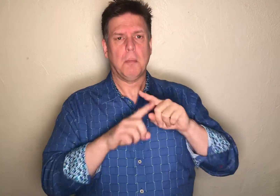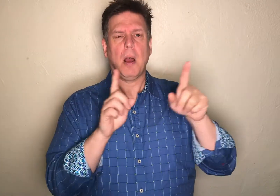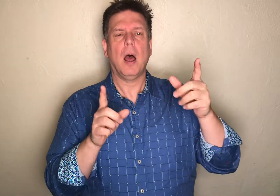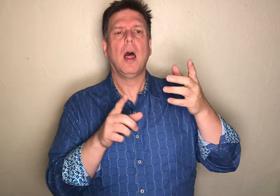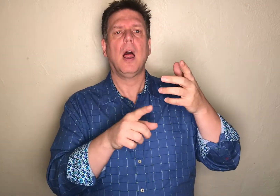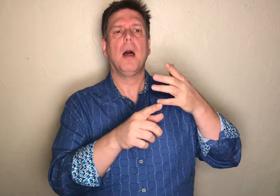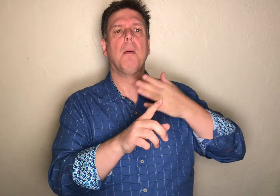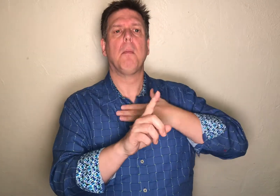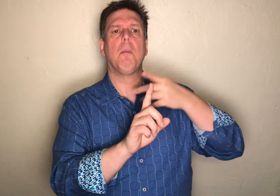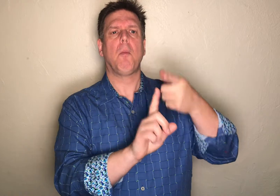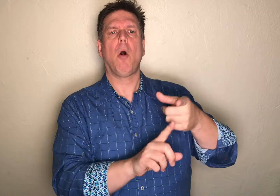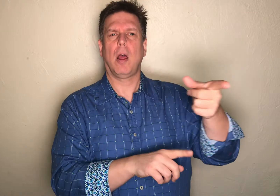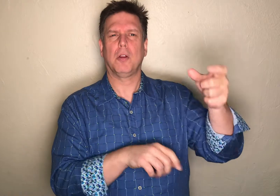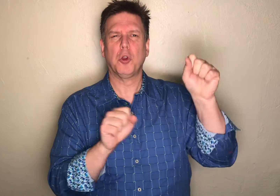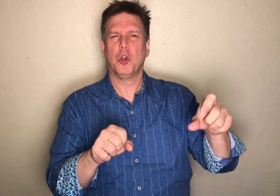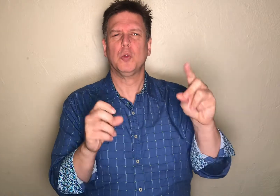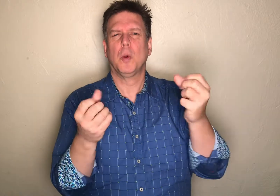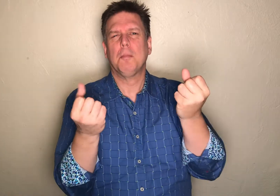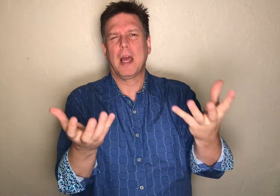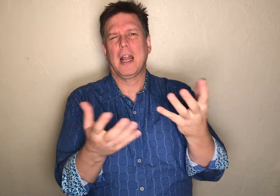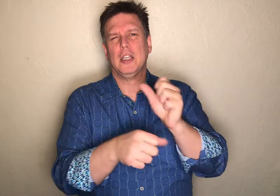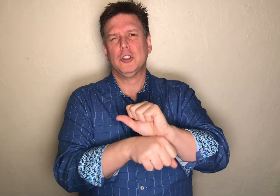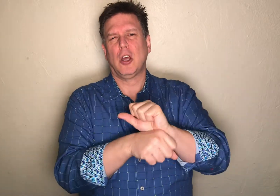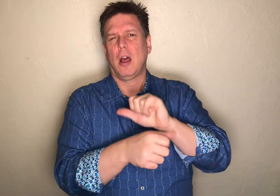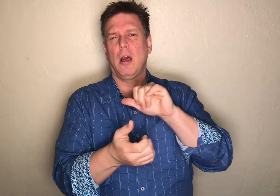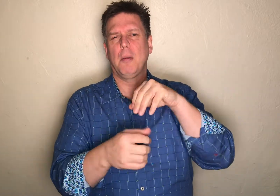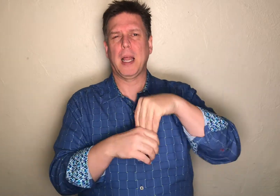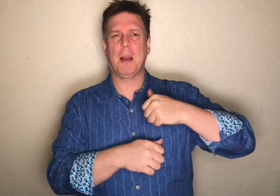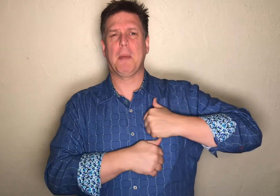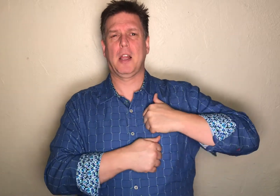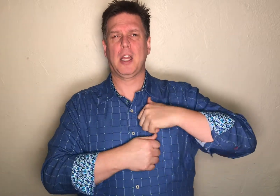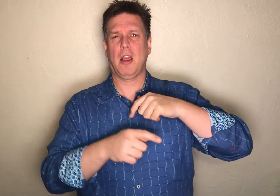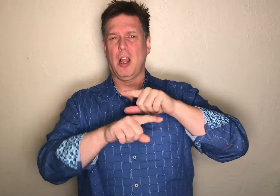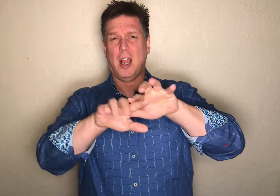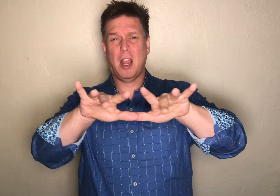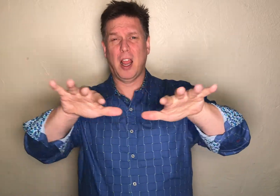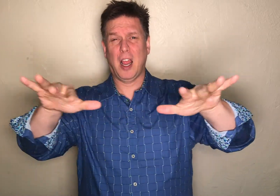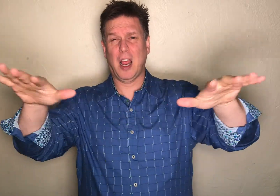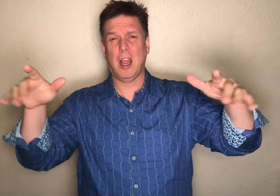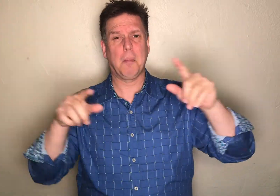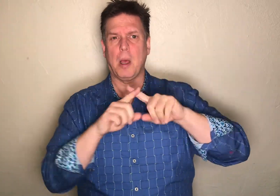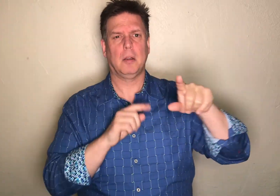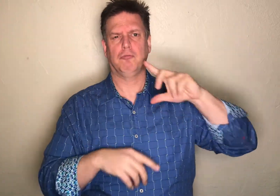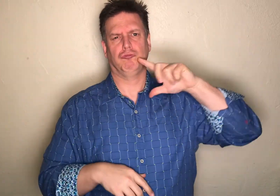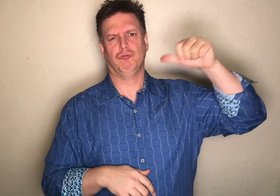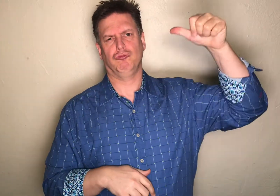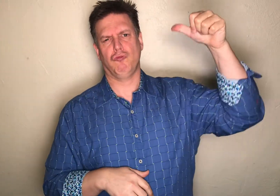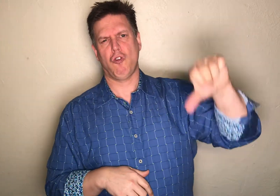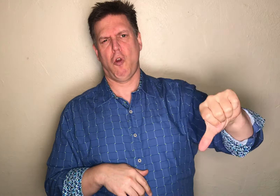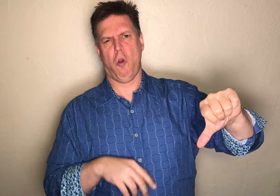that's not my decision the point is they could do many jobs in the military but